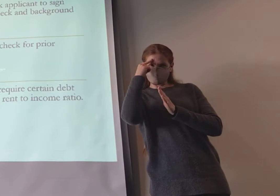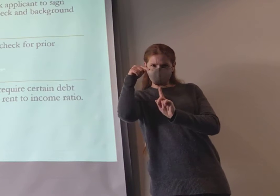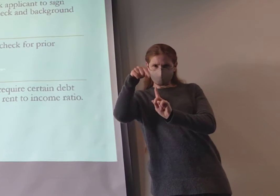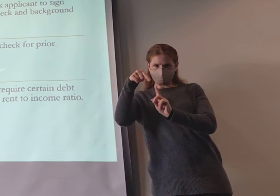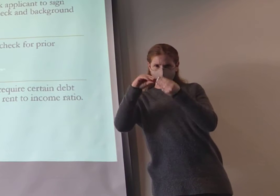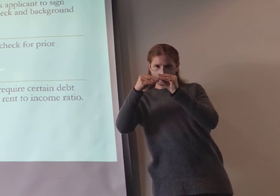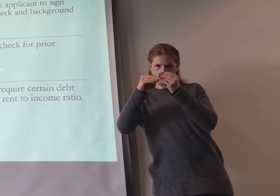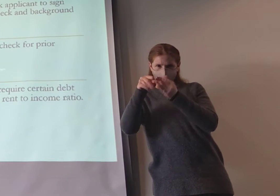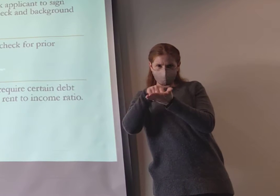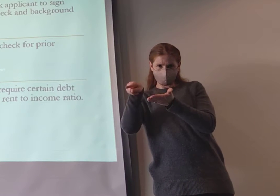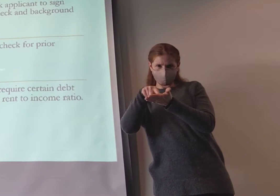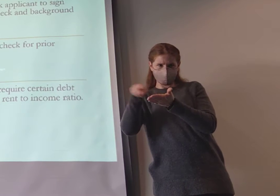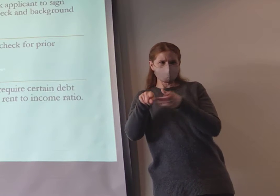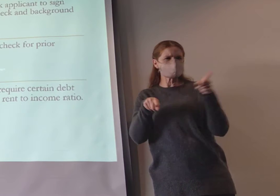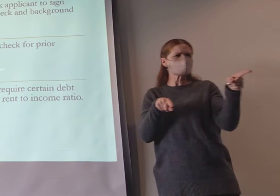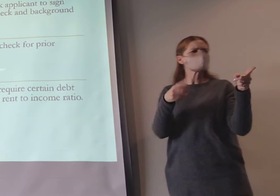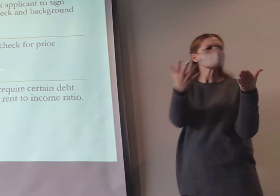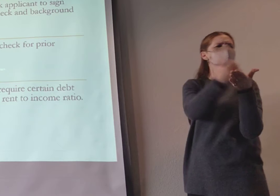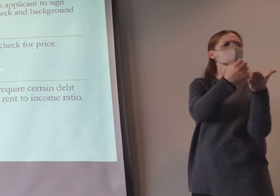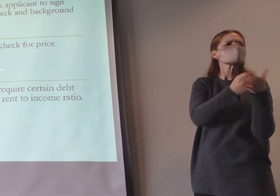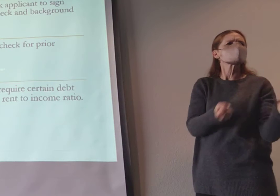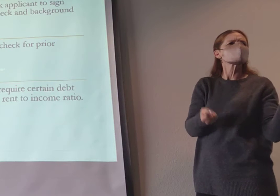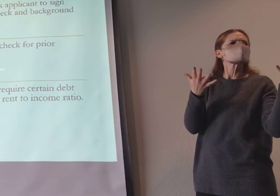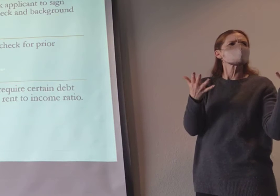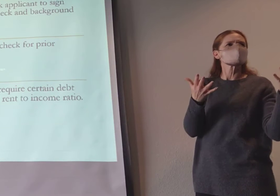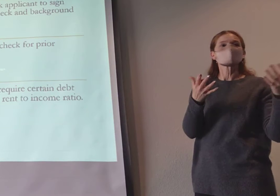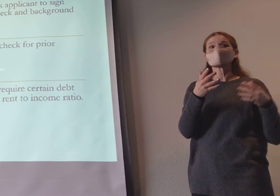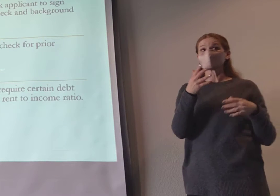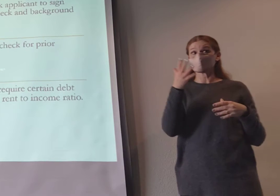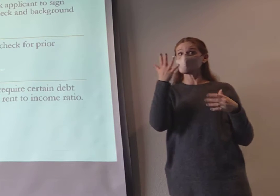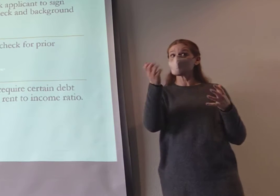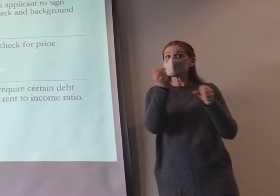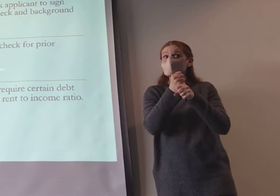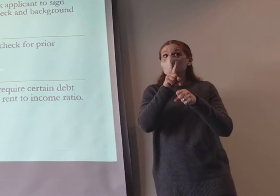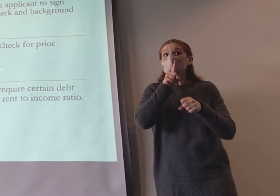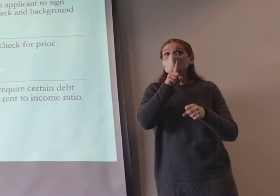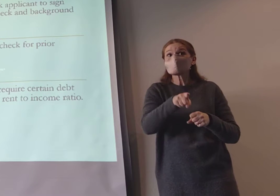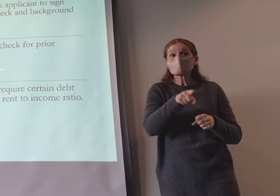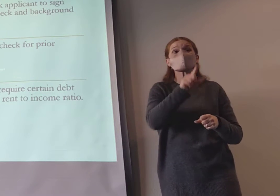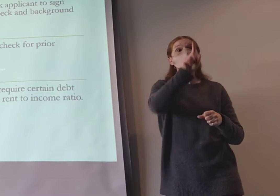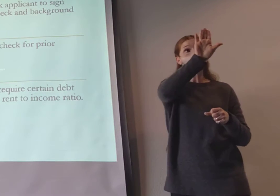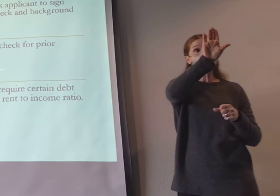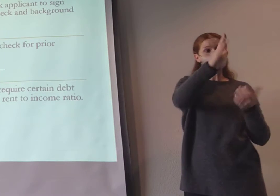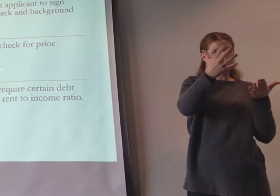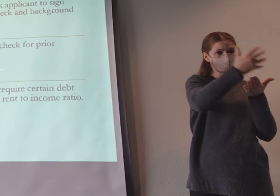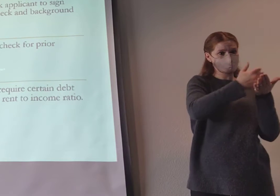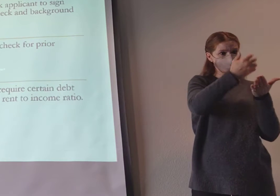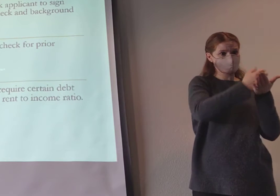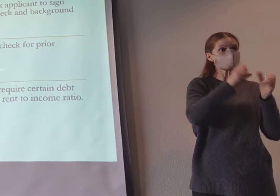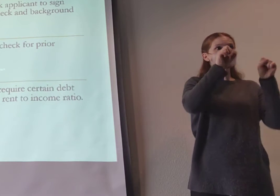that that amount is - that your income is adequate to cover both your debts and your rent.